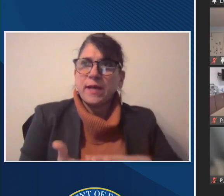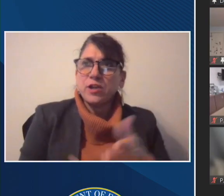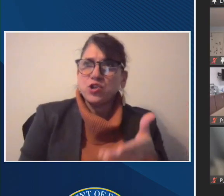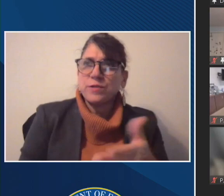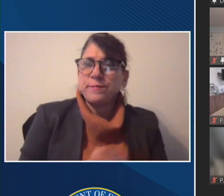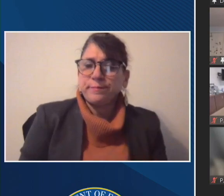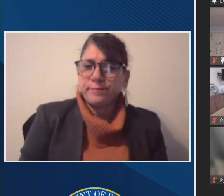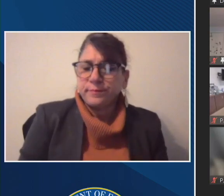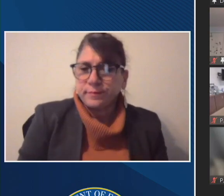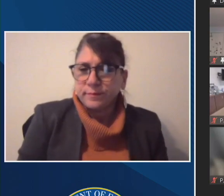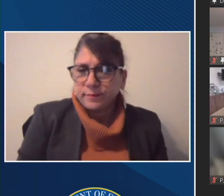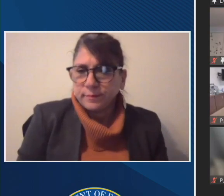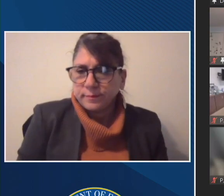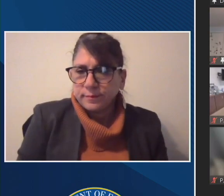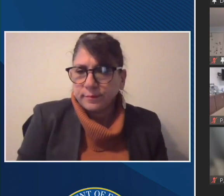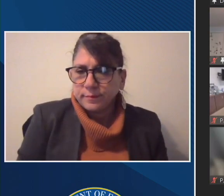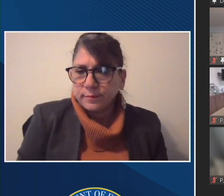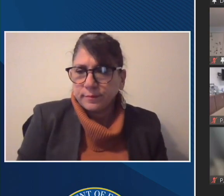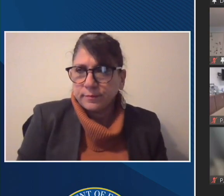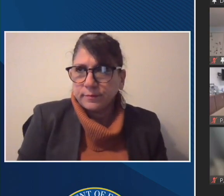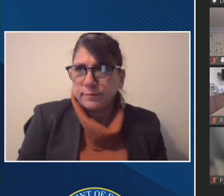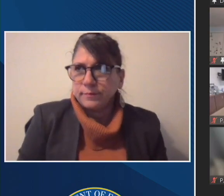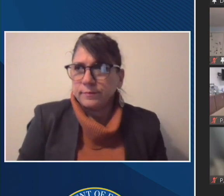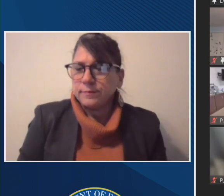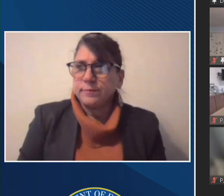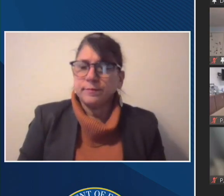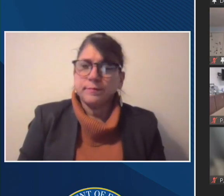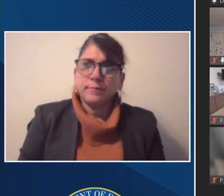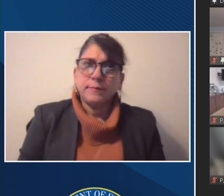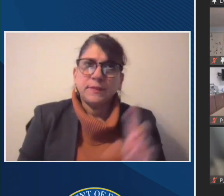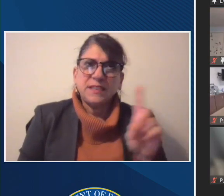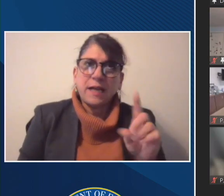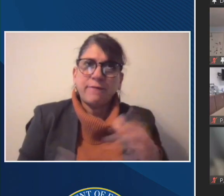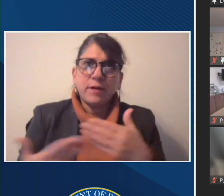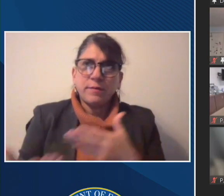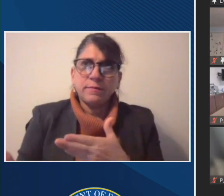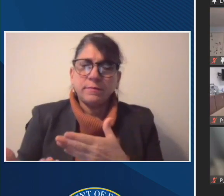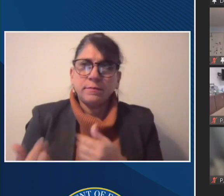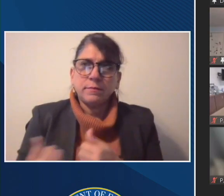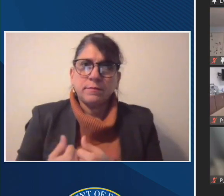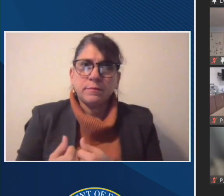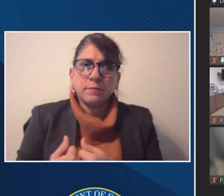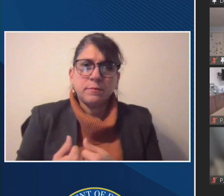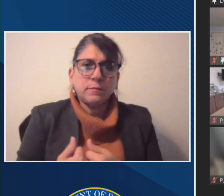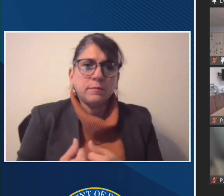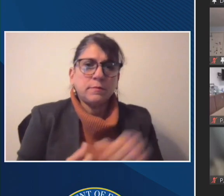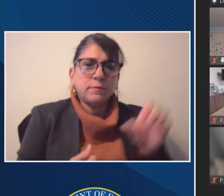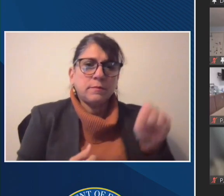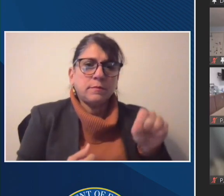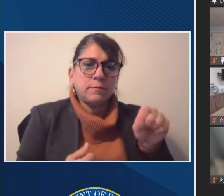David? Well, sure. Just in- there are a variety of different